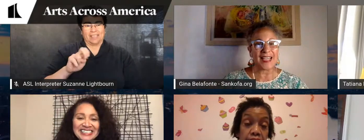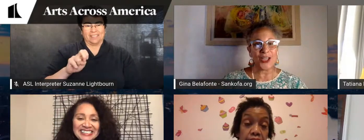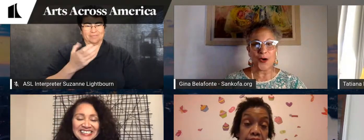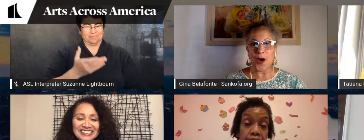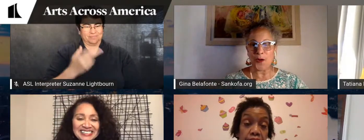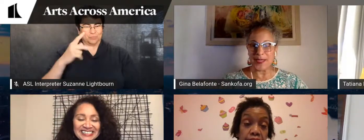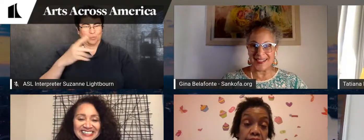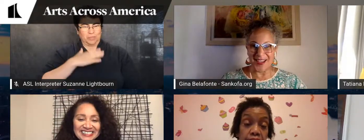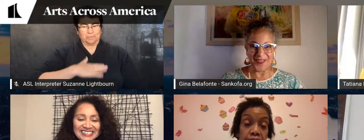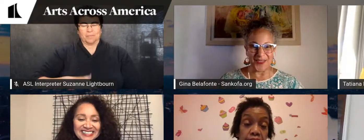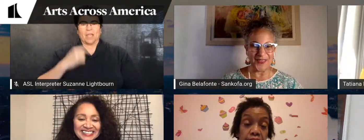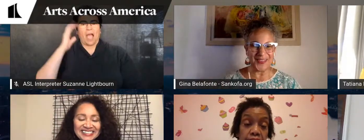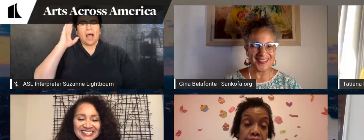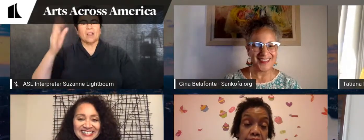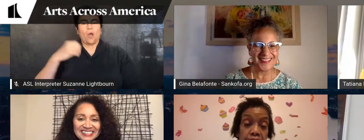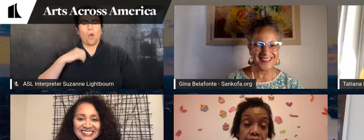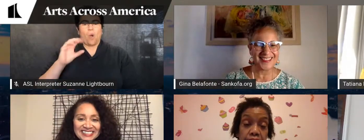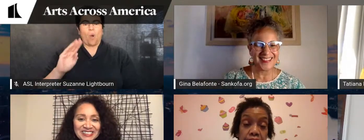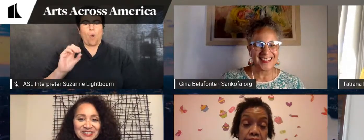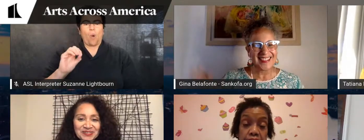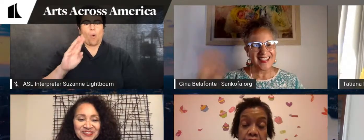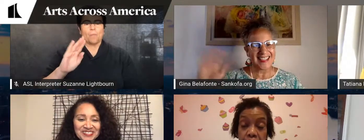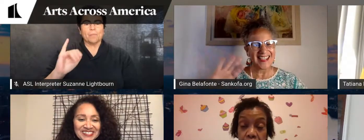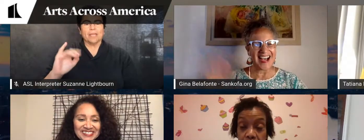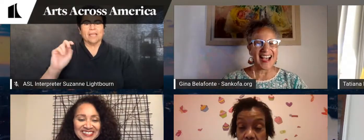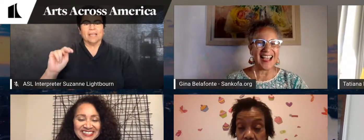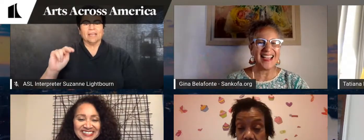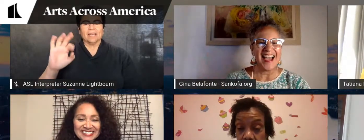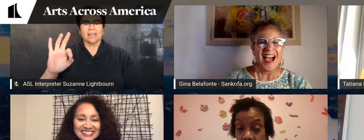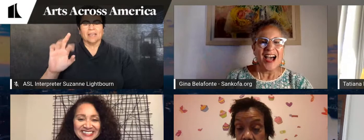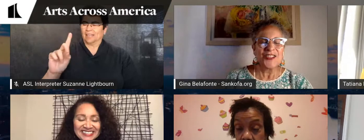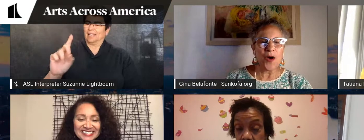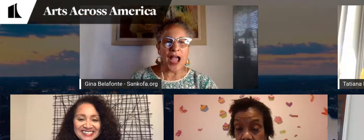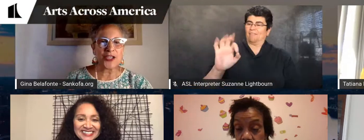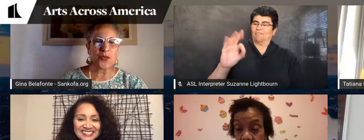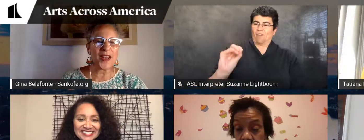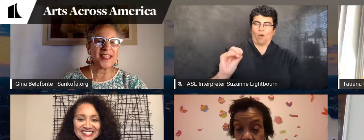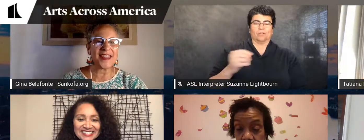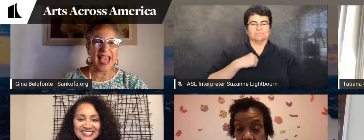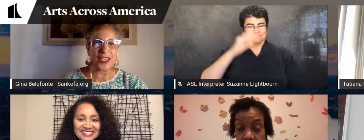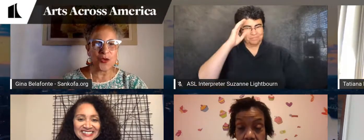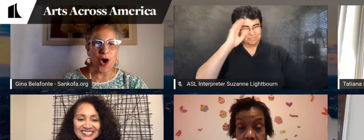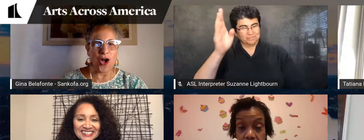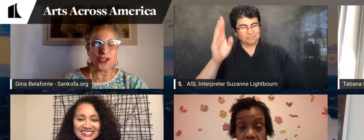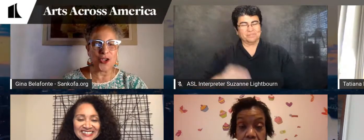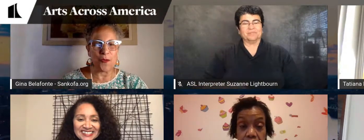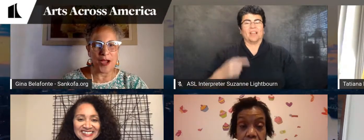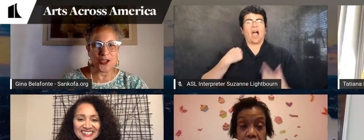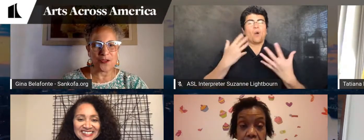and hello Obi Ndefo. Hi, hello. Hi. So I just wanted to thank you all so much